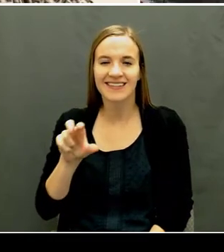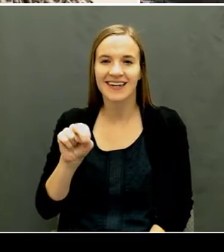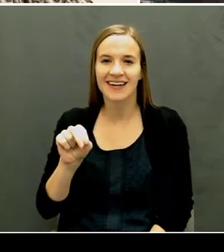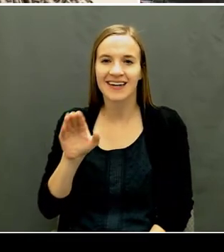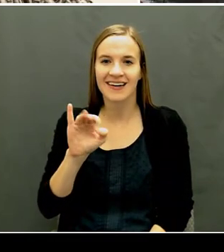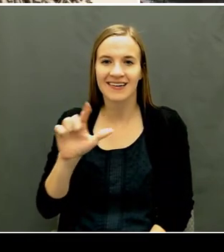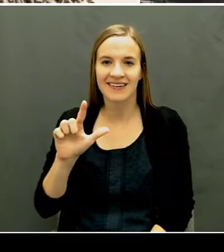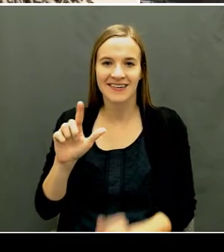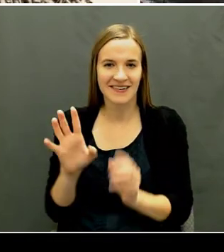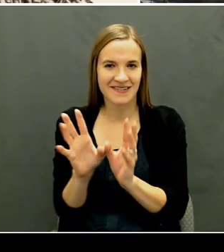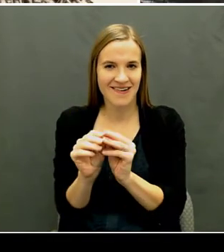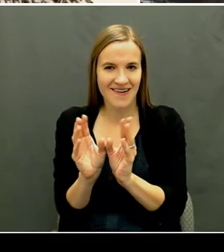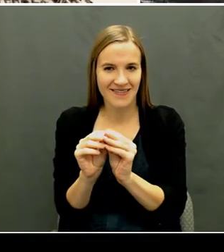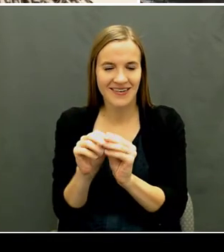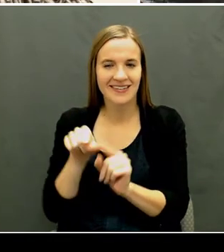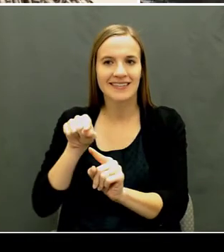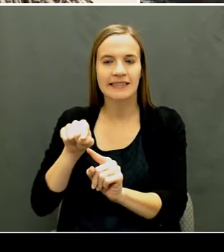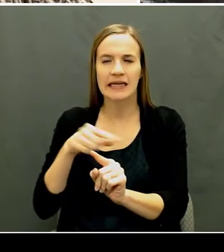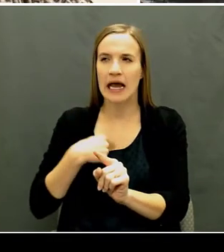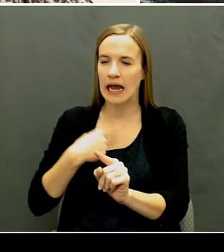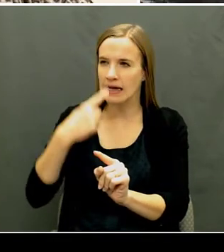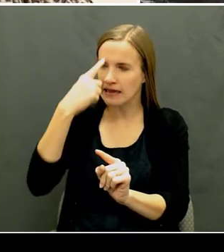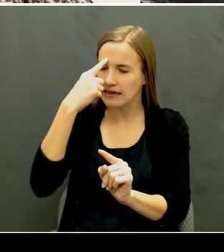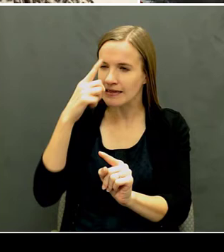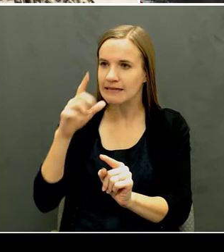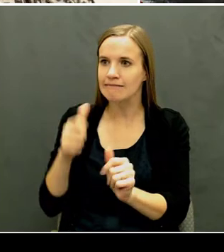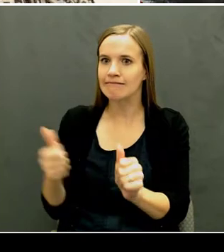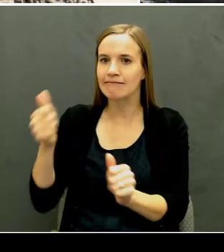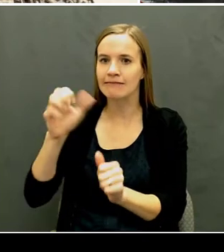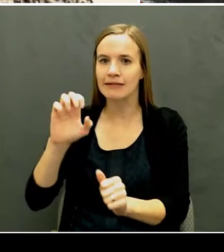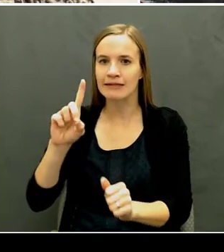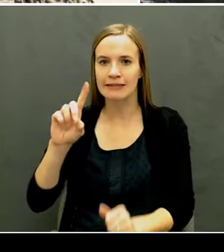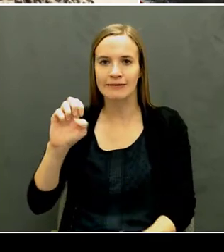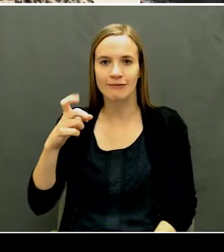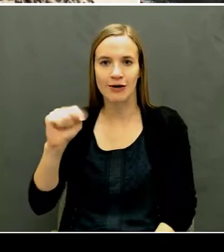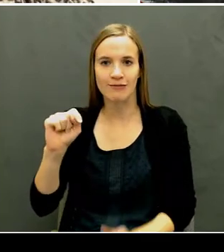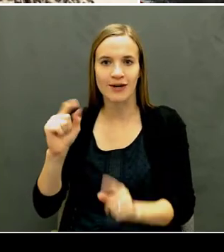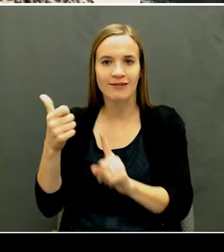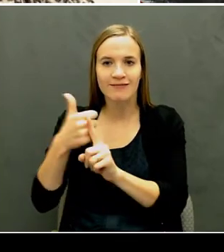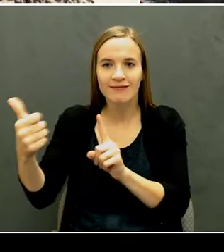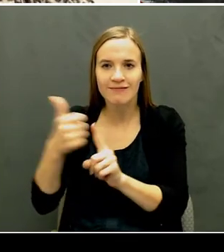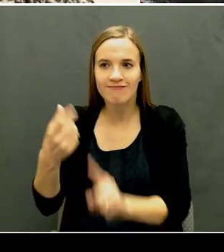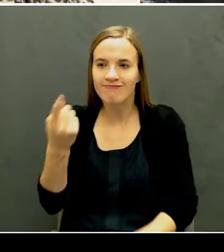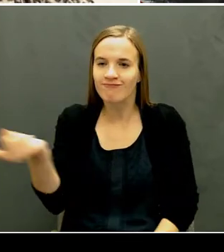Transportation had some brass up on a dais where they were talking to us and the young man in the